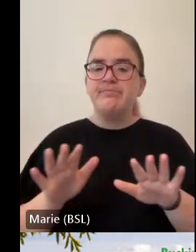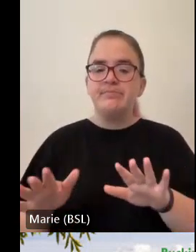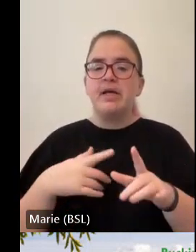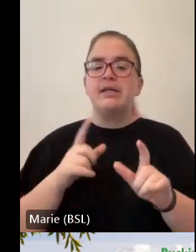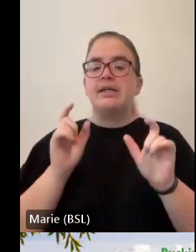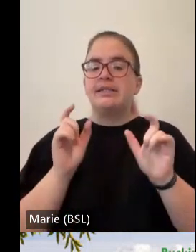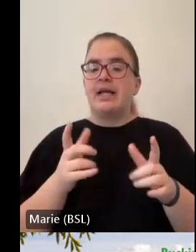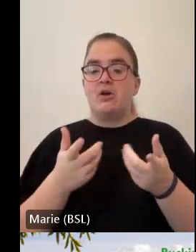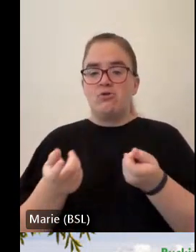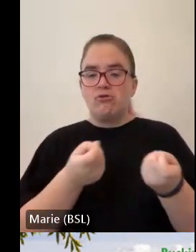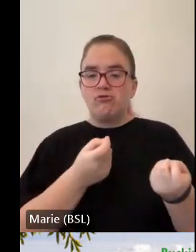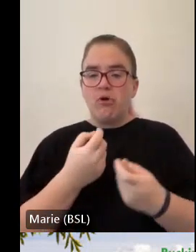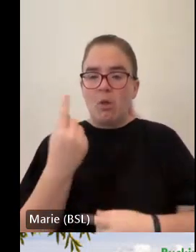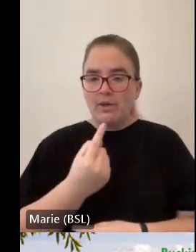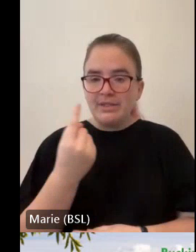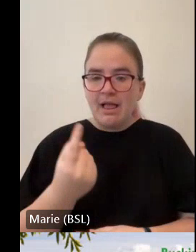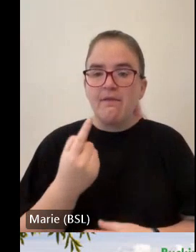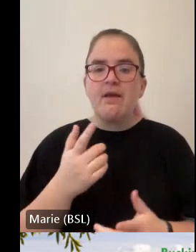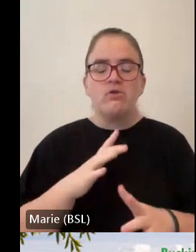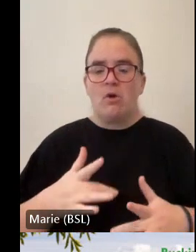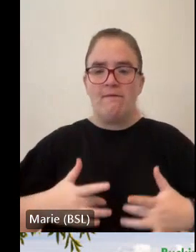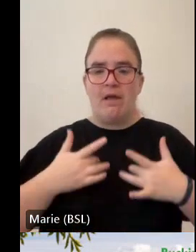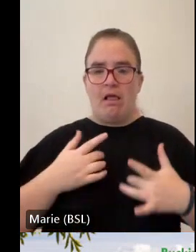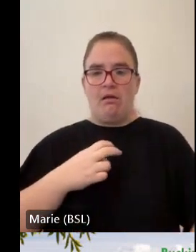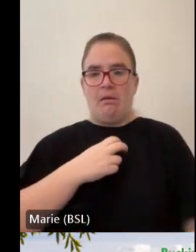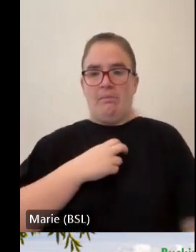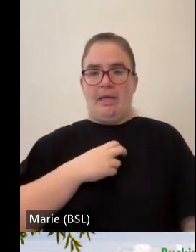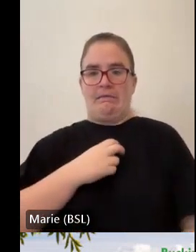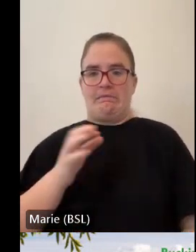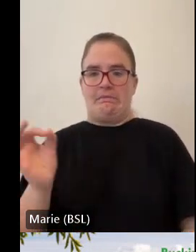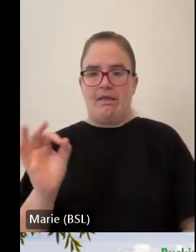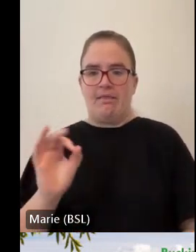feeling panicked to respond immediately either at the door